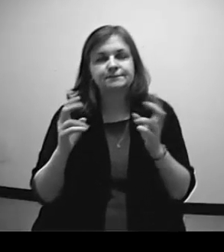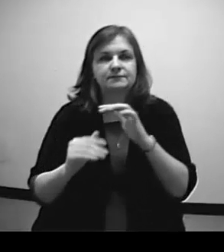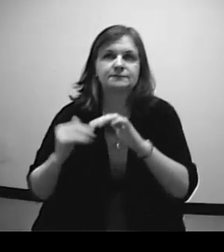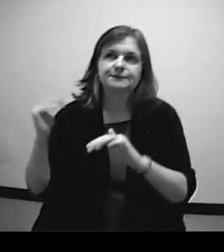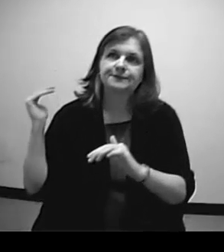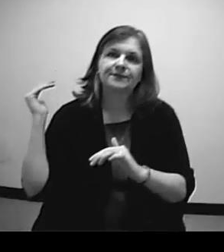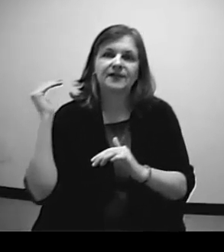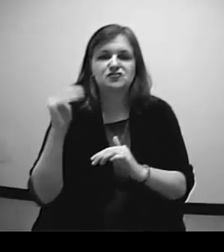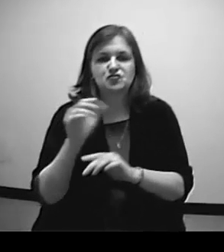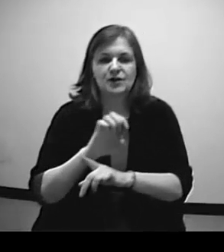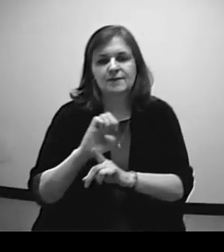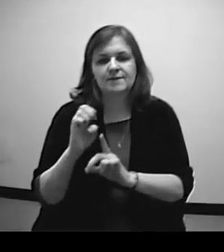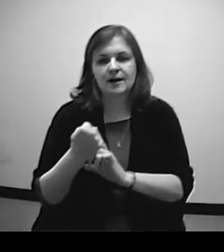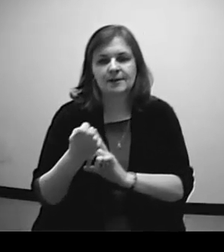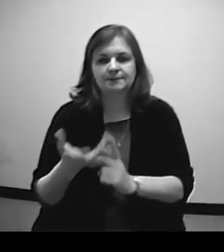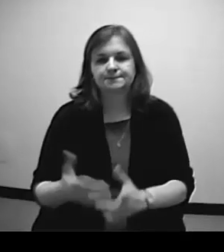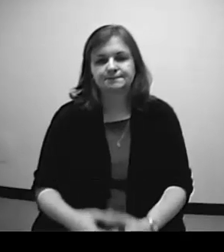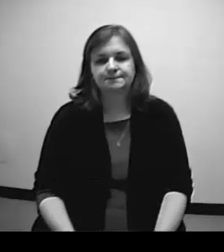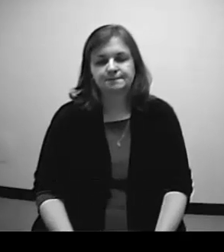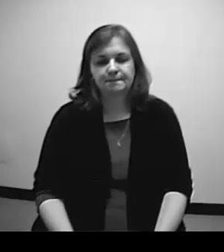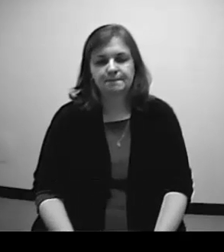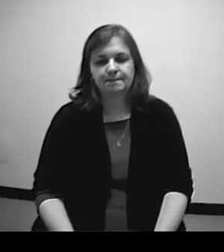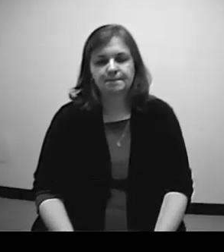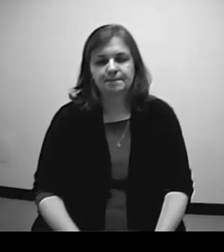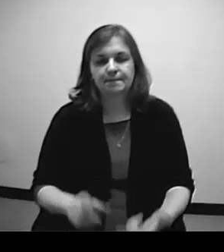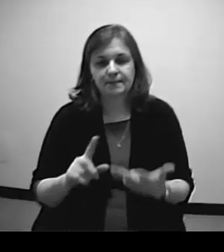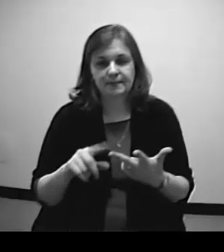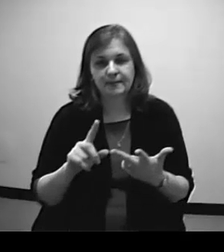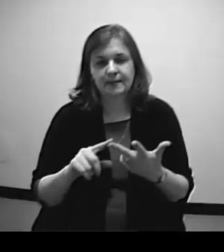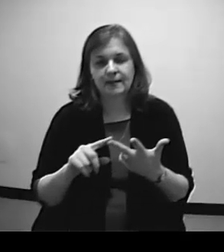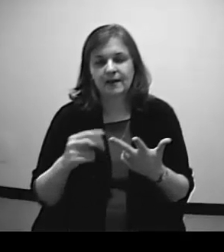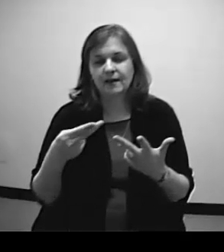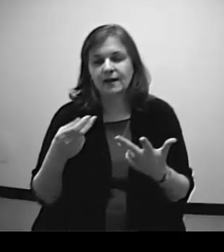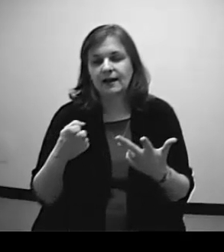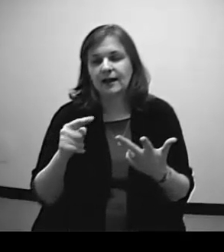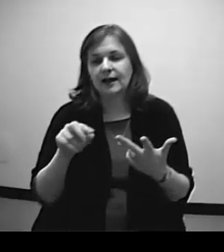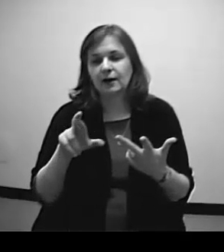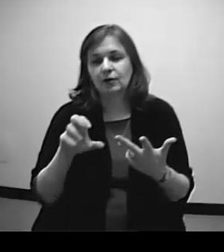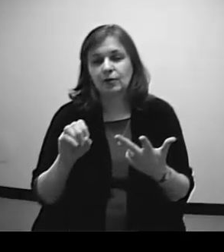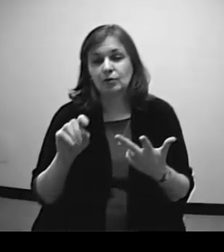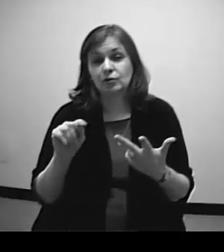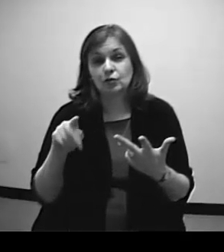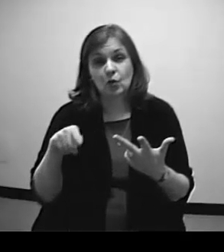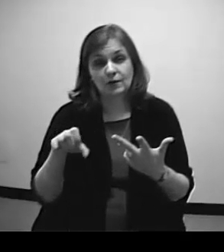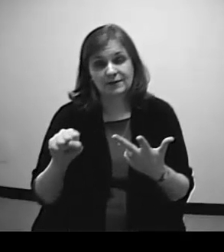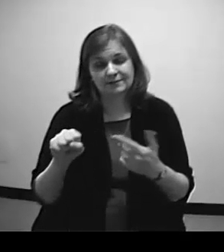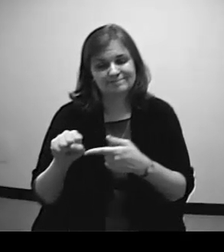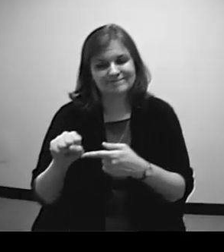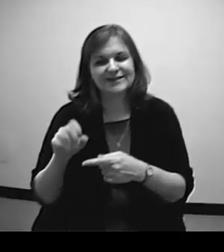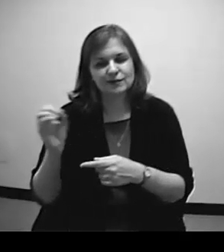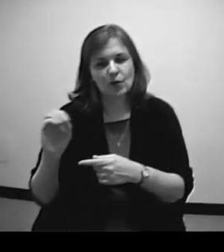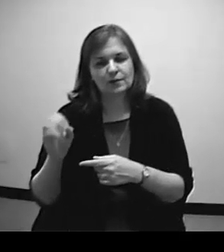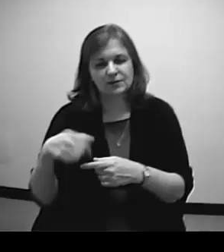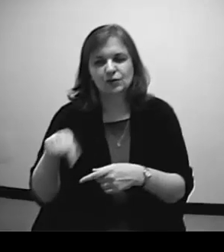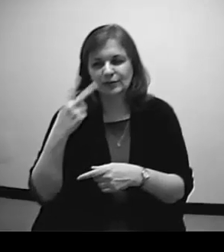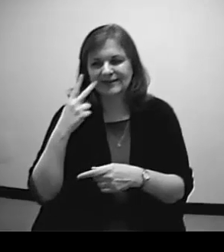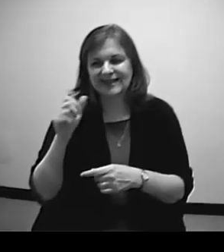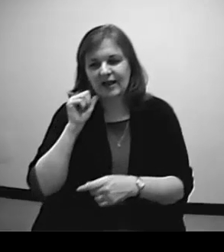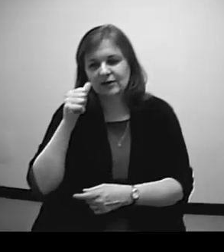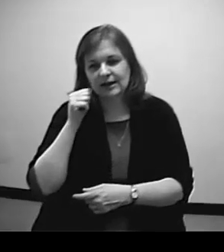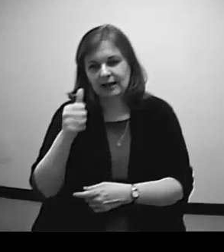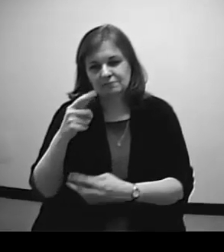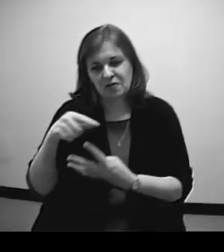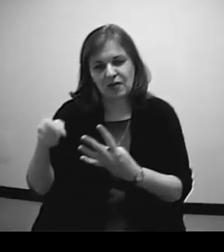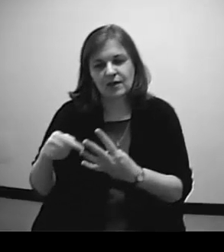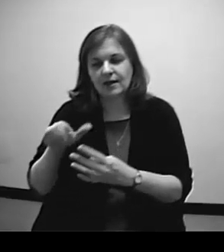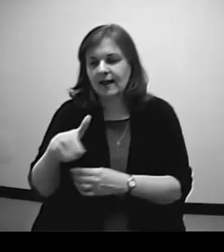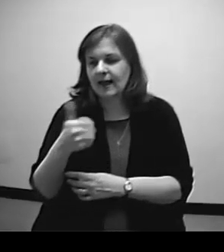Heterotrophs -- these organisms that were more familiar with on a daily basis these are